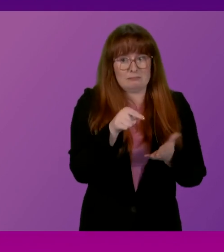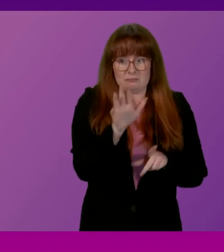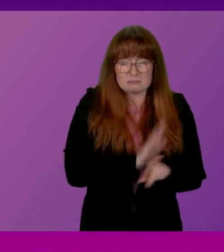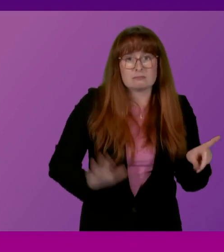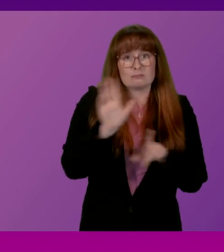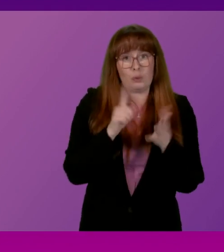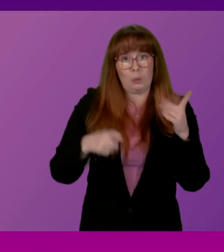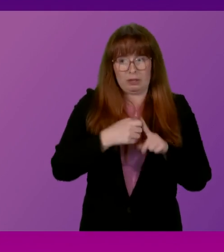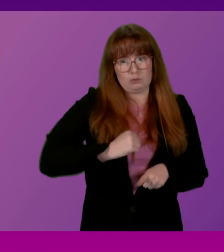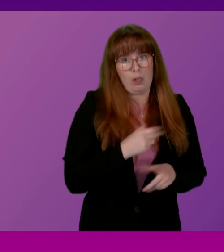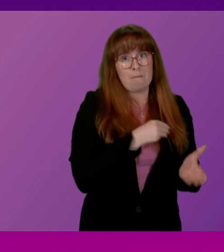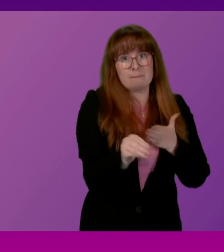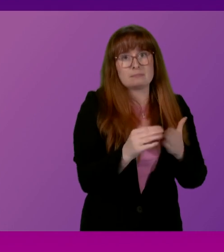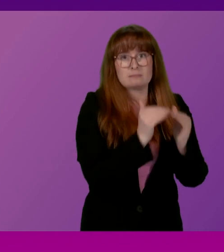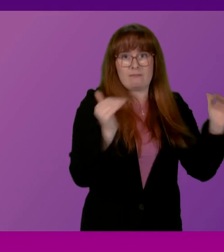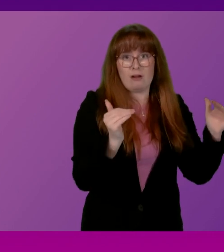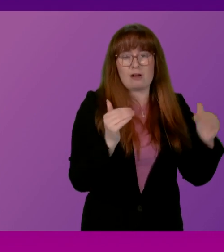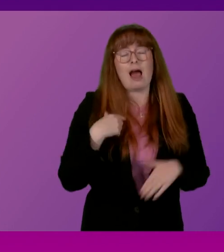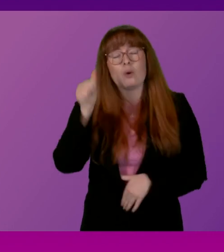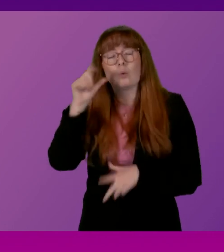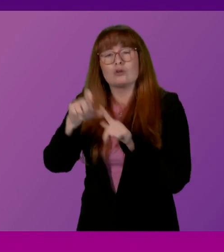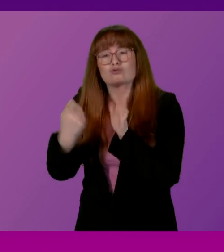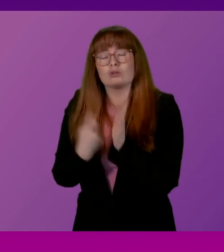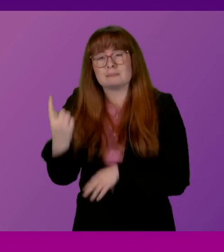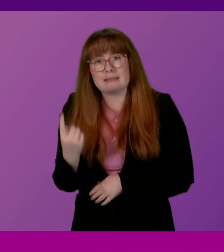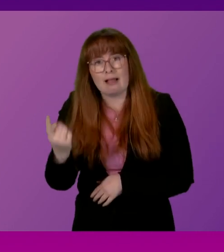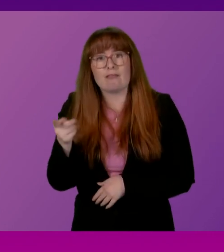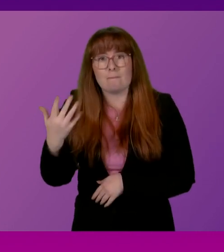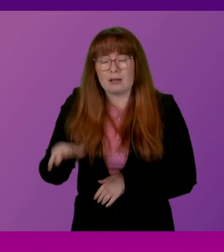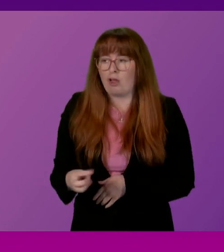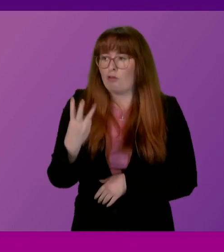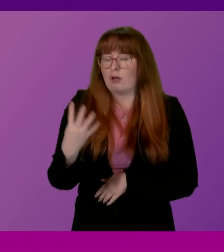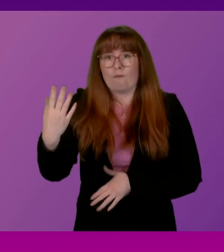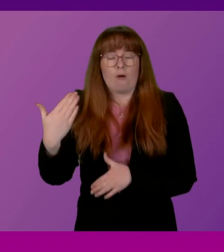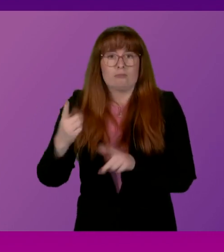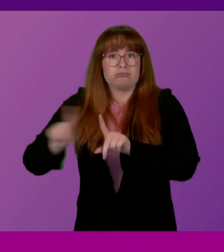I know that Douglas Ross, despite having three, four or five jobs—I have lost count, Presiding